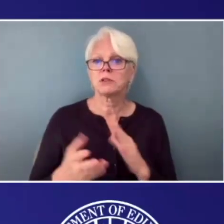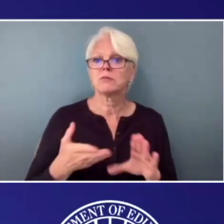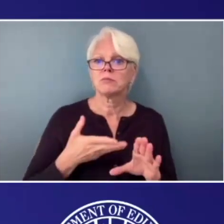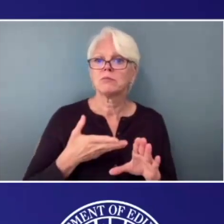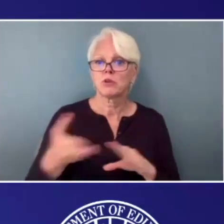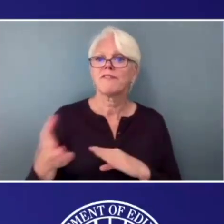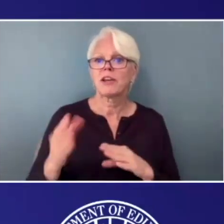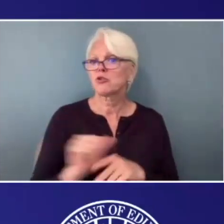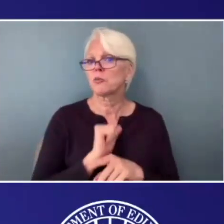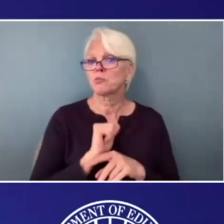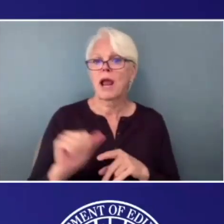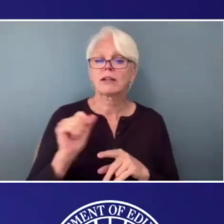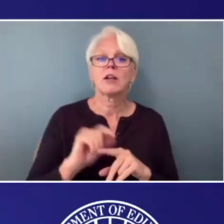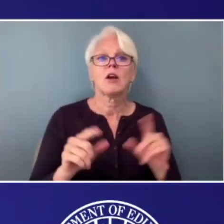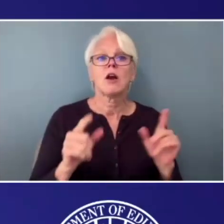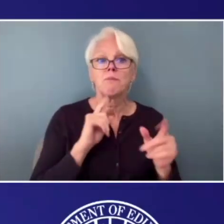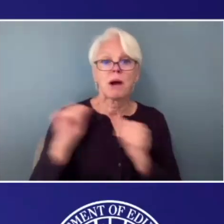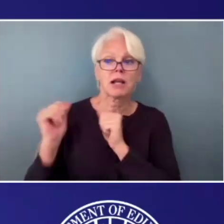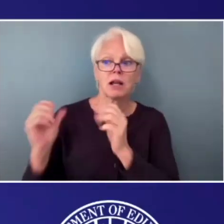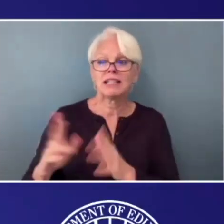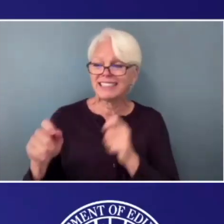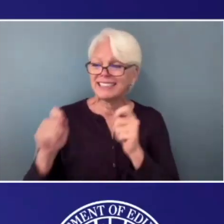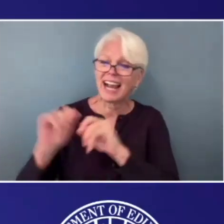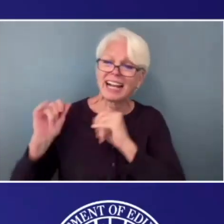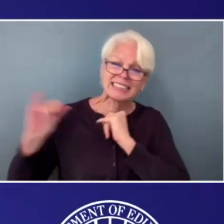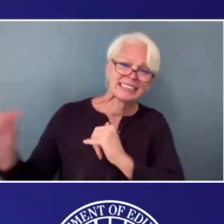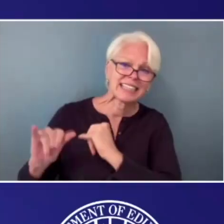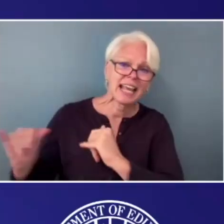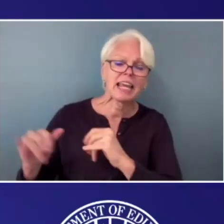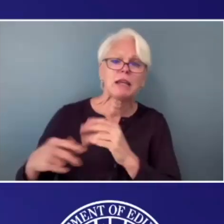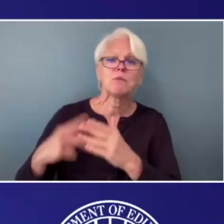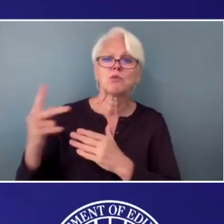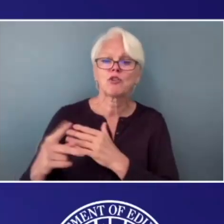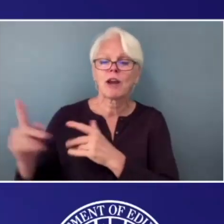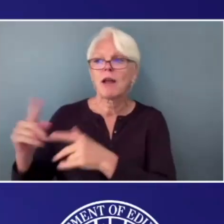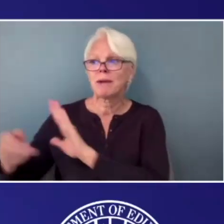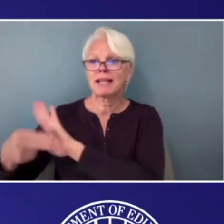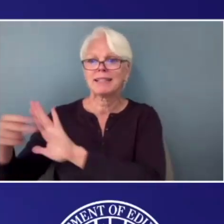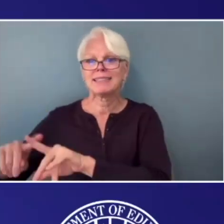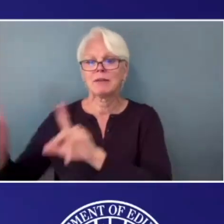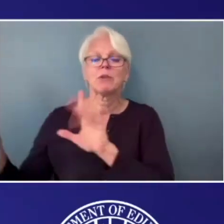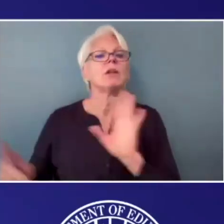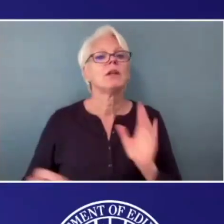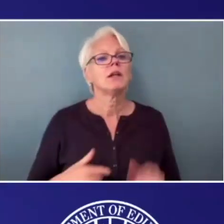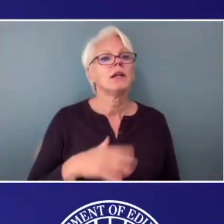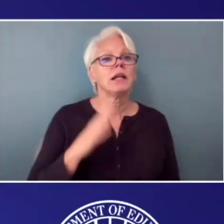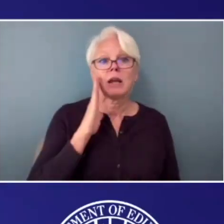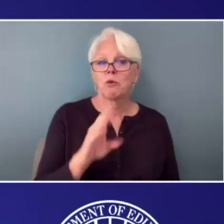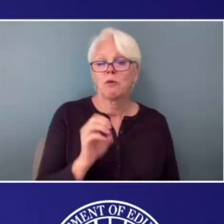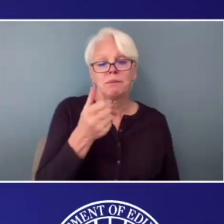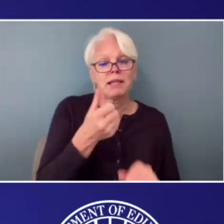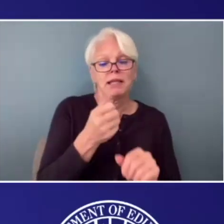but our competitor, who has the same exact program, may not. It's going to be institution by institution. So you're going to look at